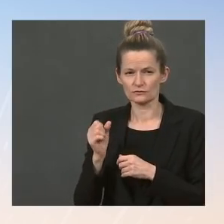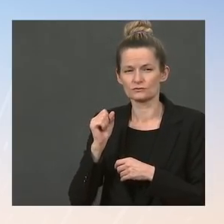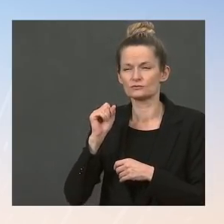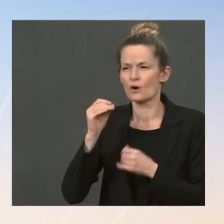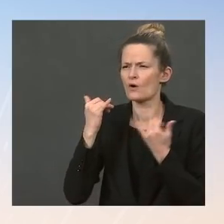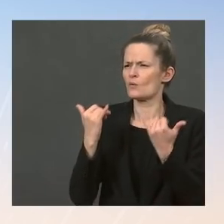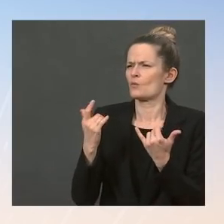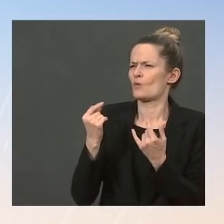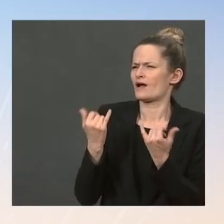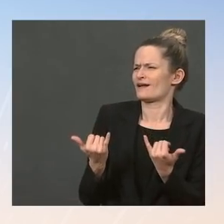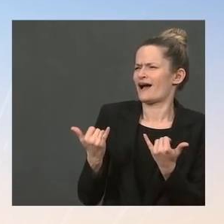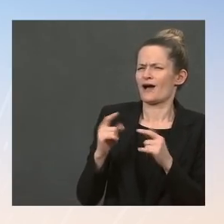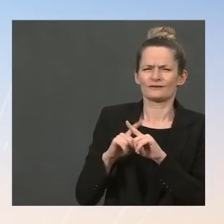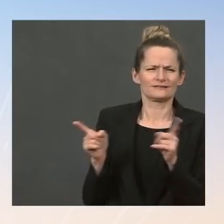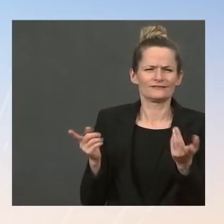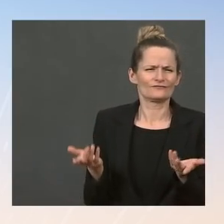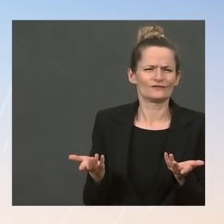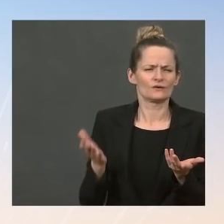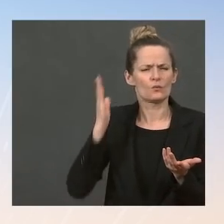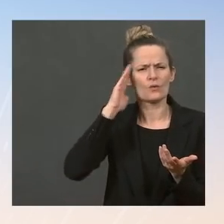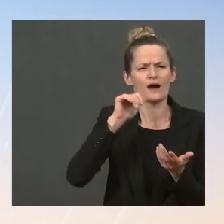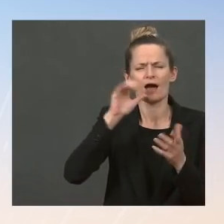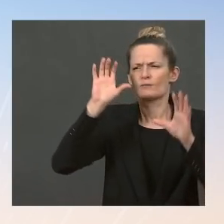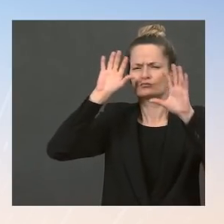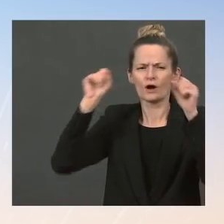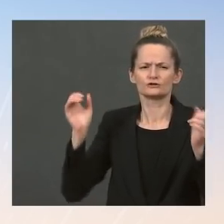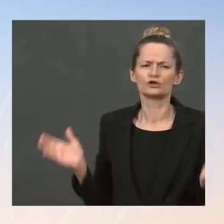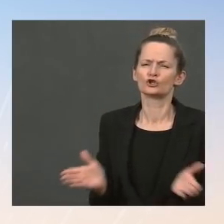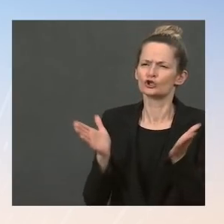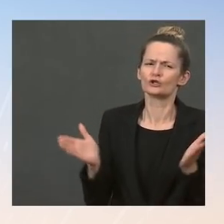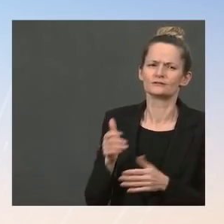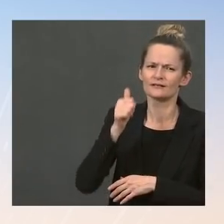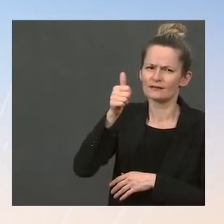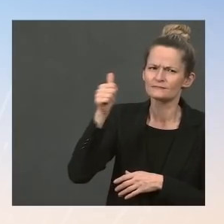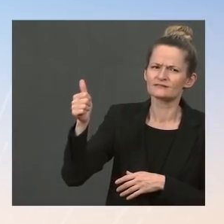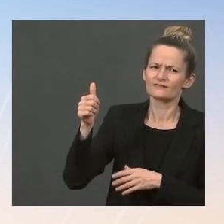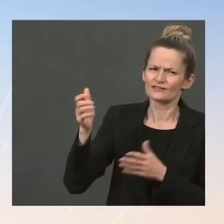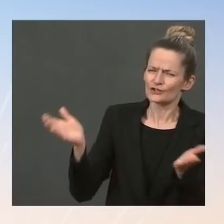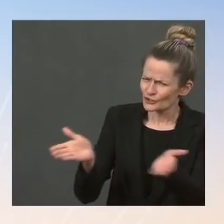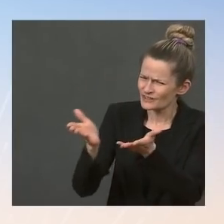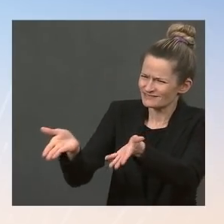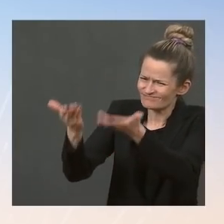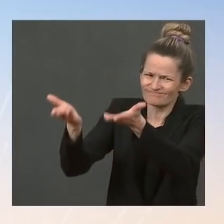leaders to do this on their own and defuse that crisis? Ms. Psaki: Why aren't Republicans